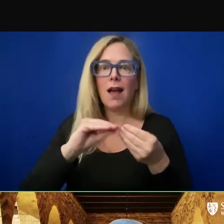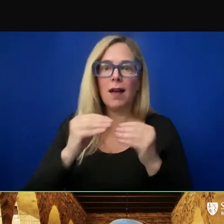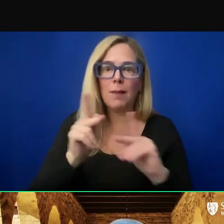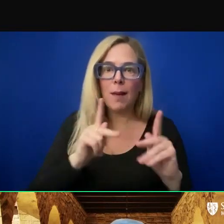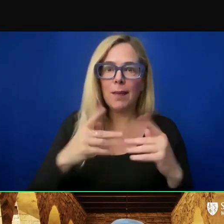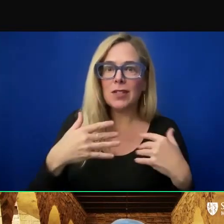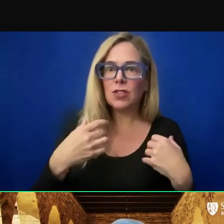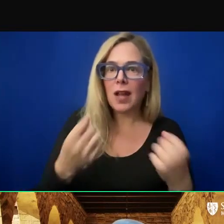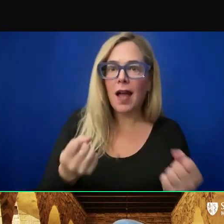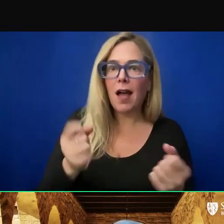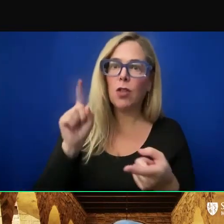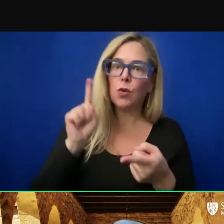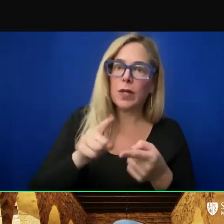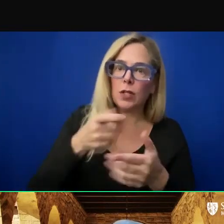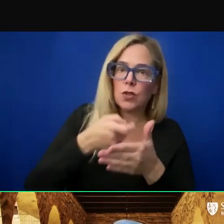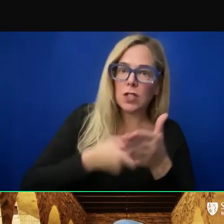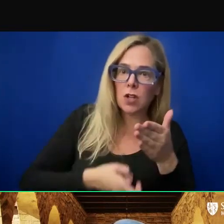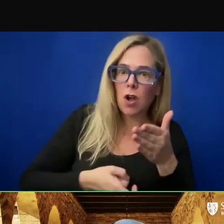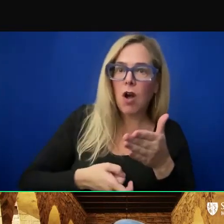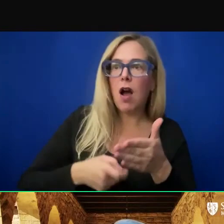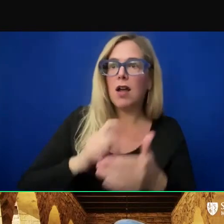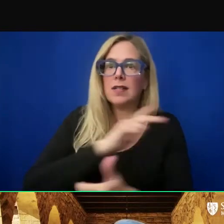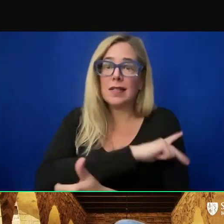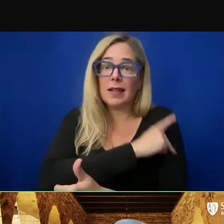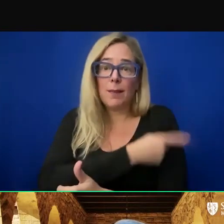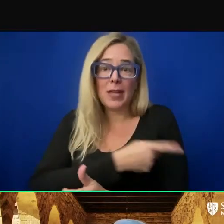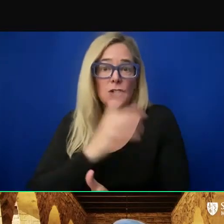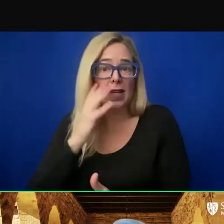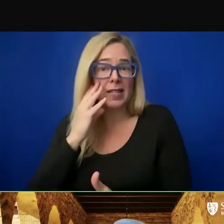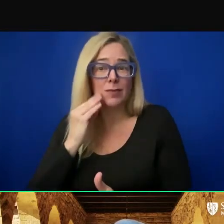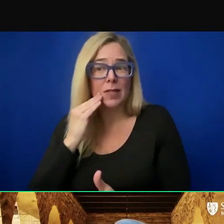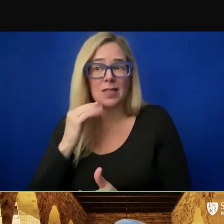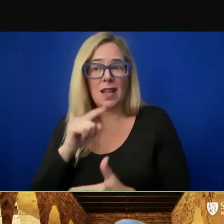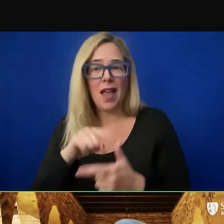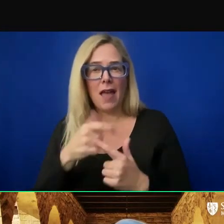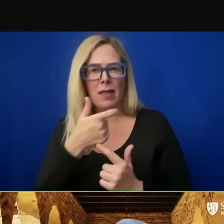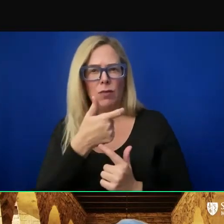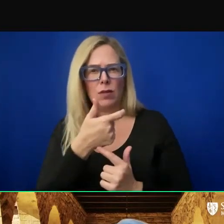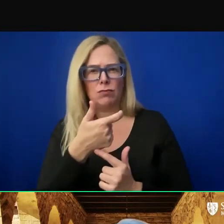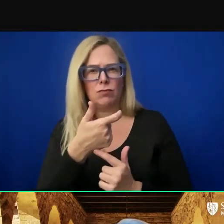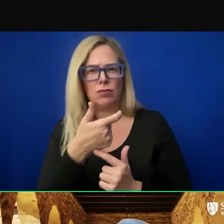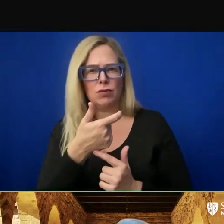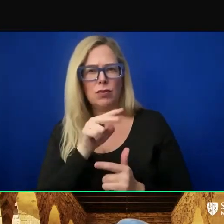experience. After a long period of watching burnout, we added care team well-being as the